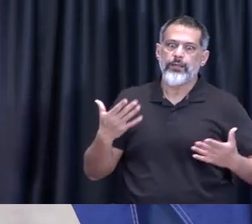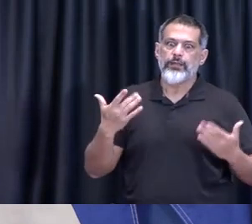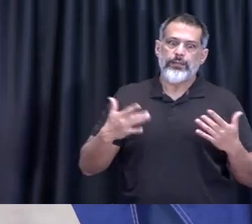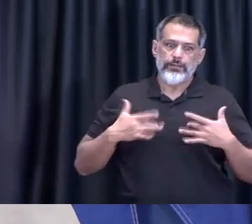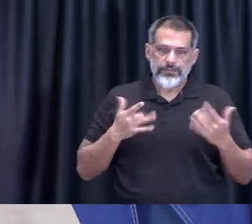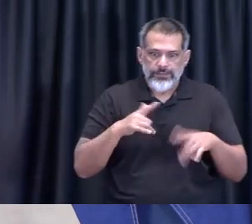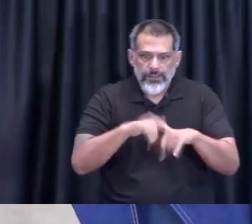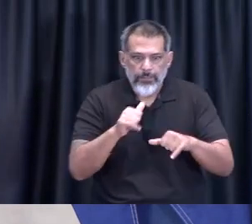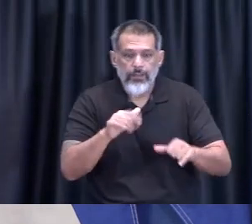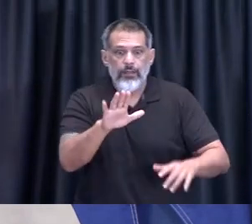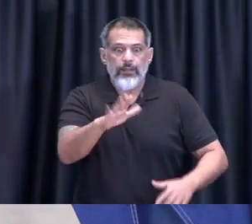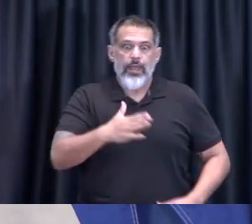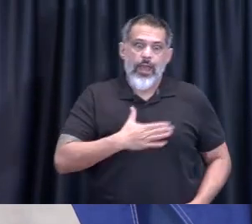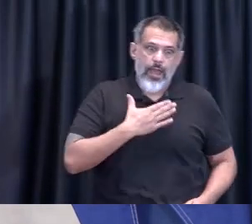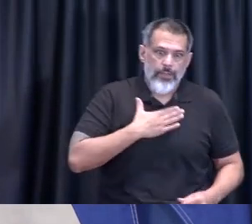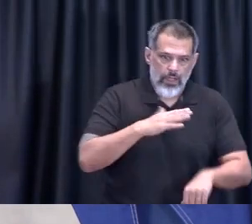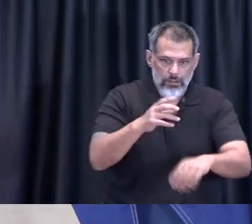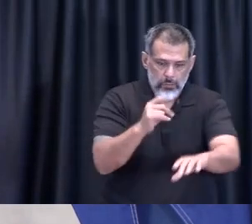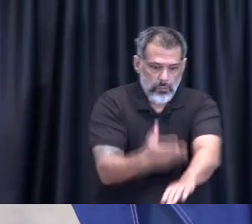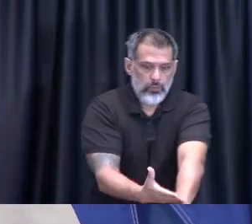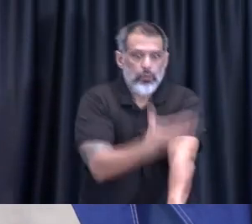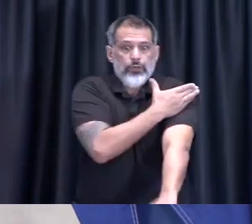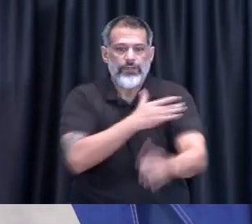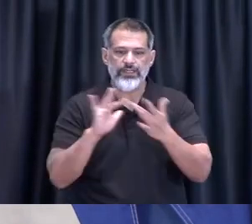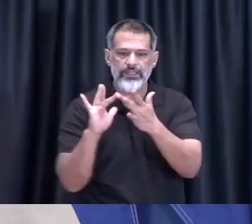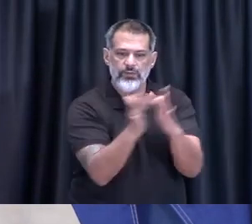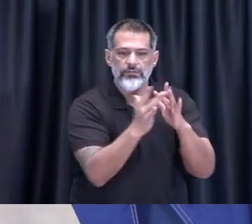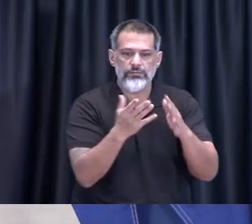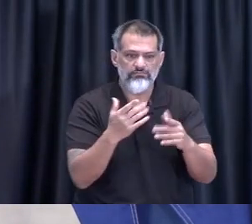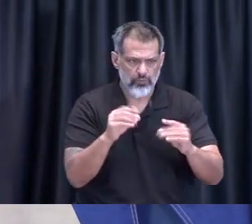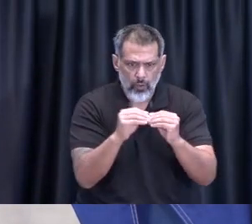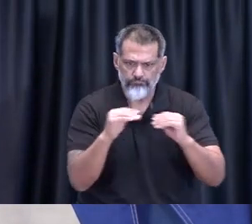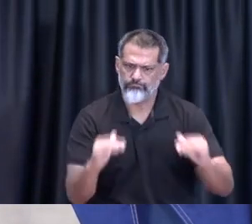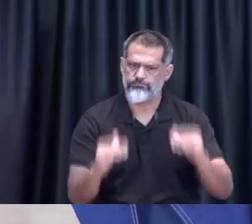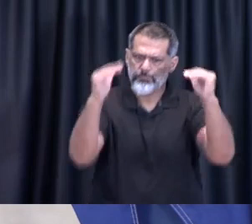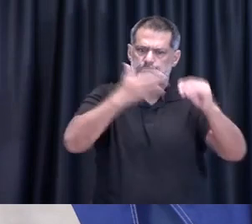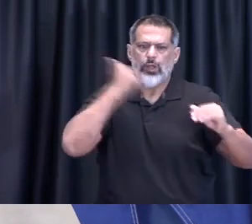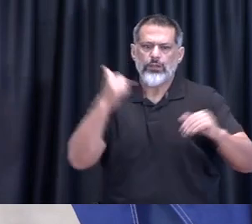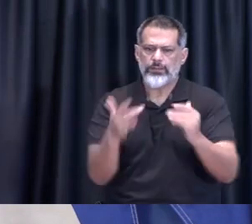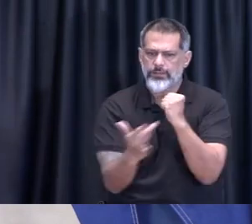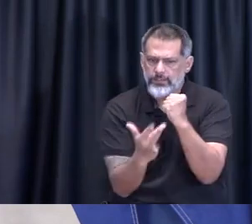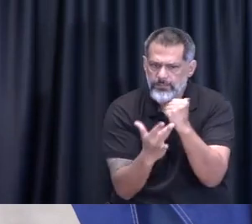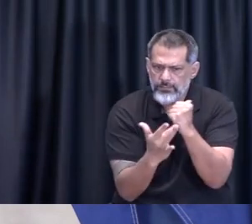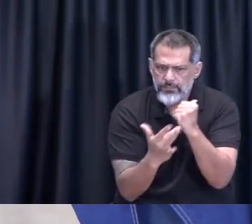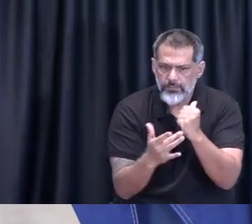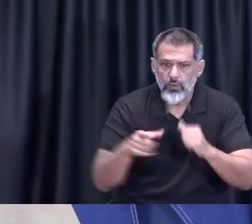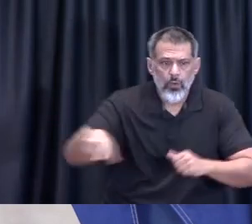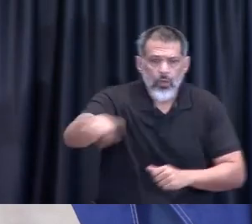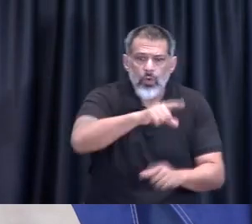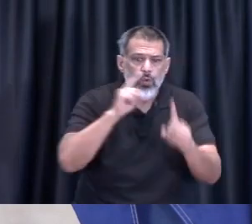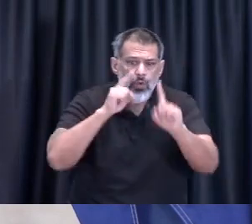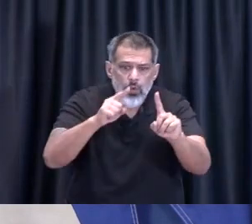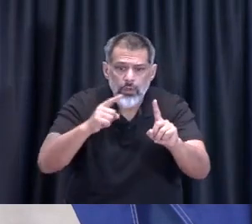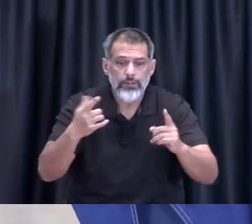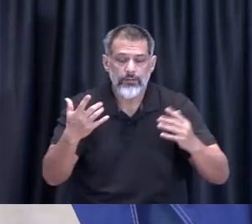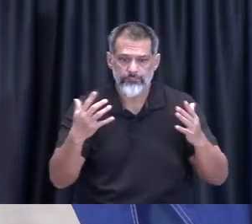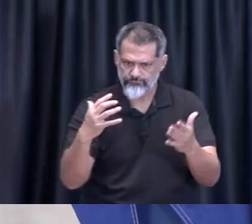kinds of improvements in service delivery and launch this app today for residents so that they can use it right away.